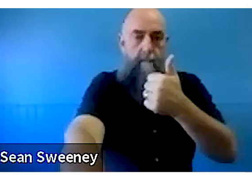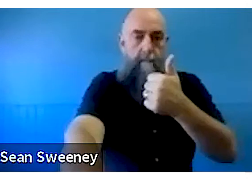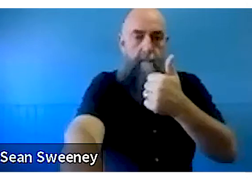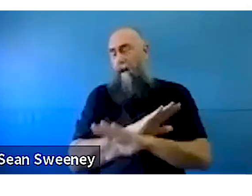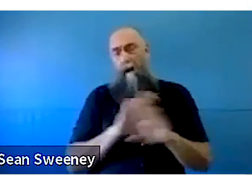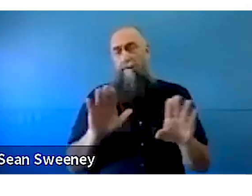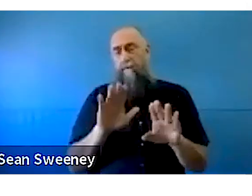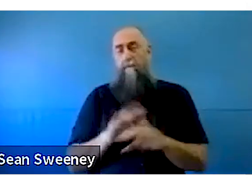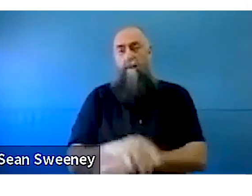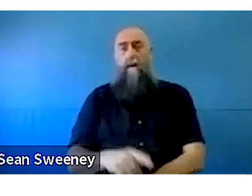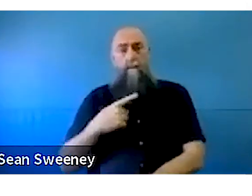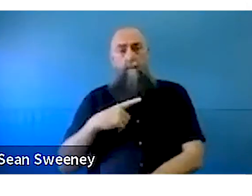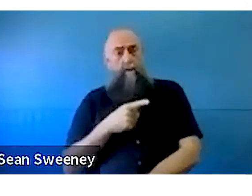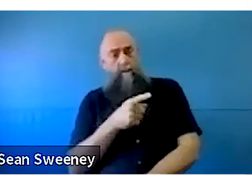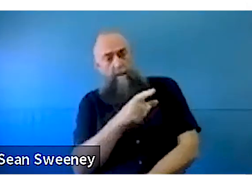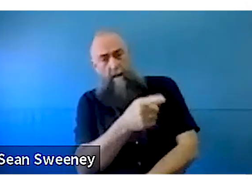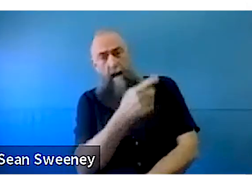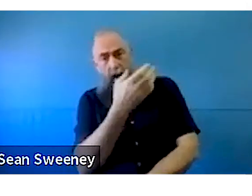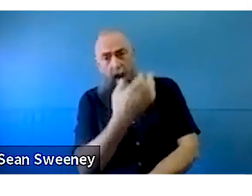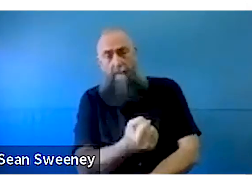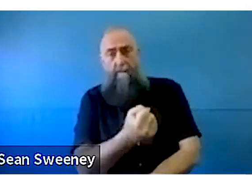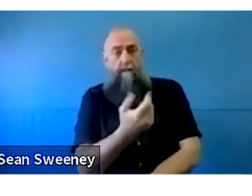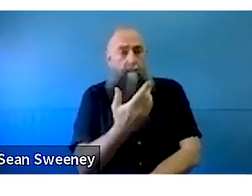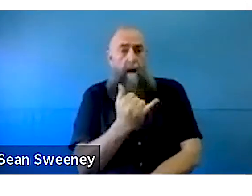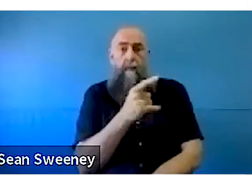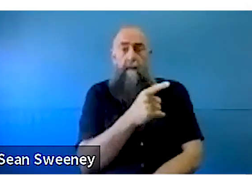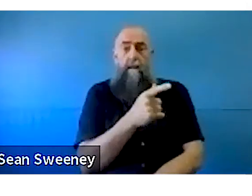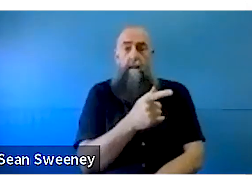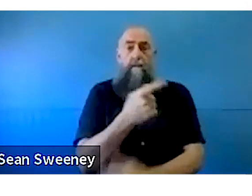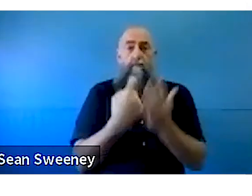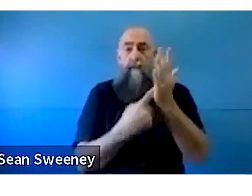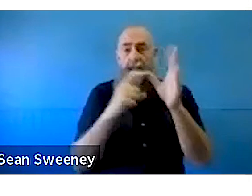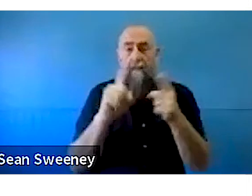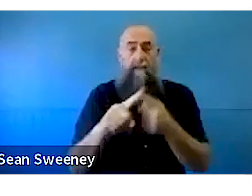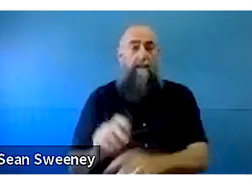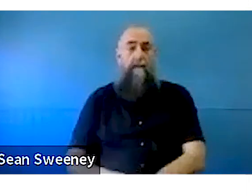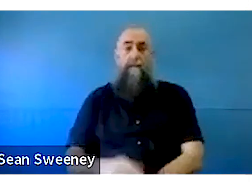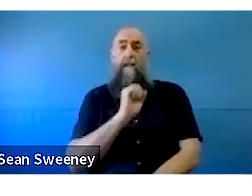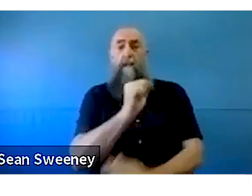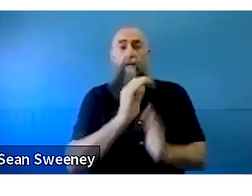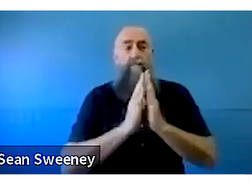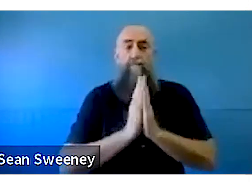basis of their race, their religion, you're also not allowed to